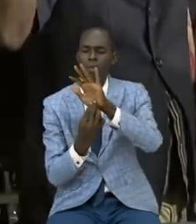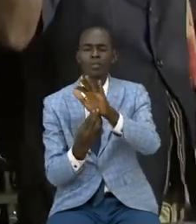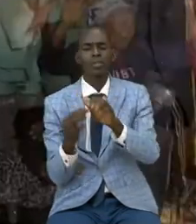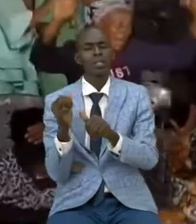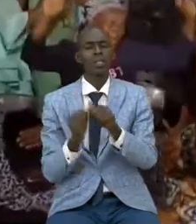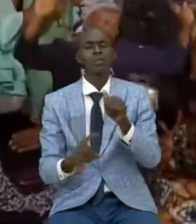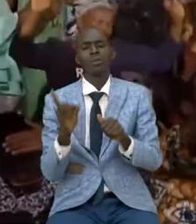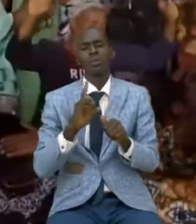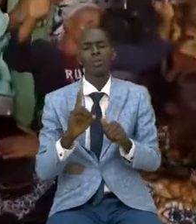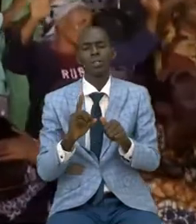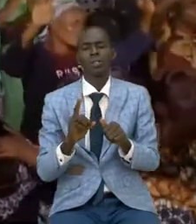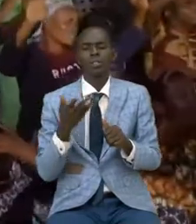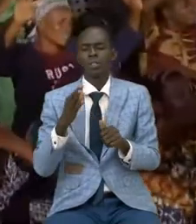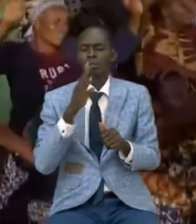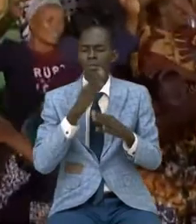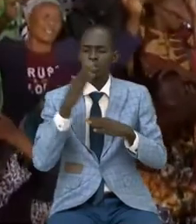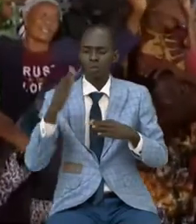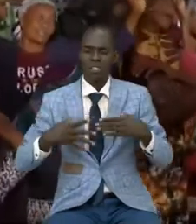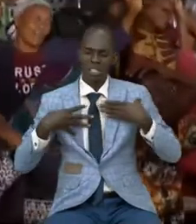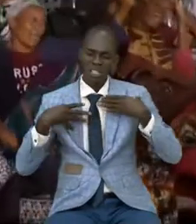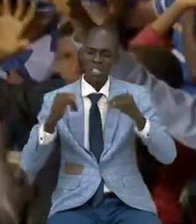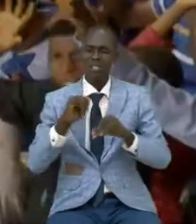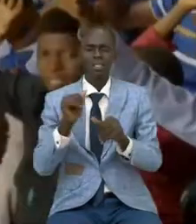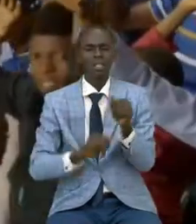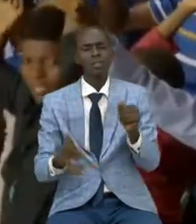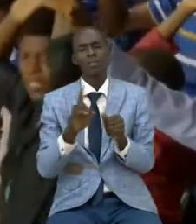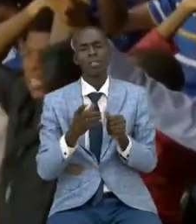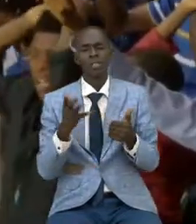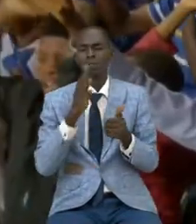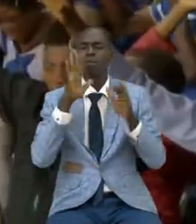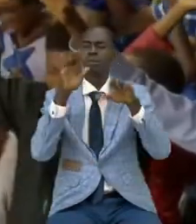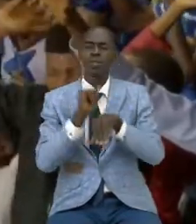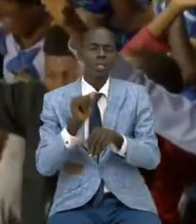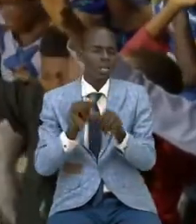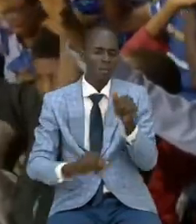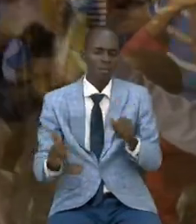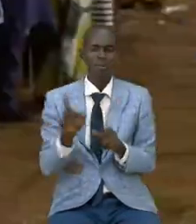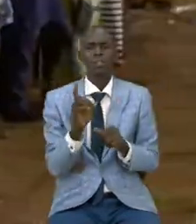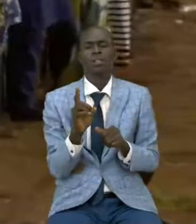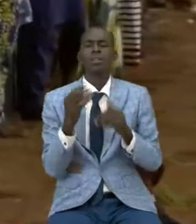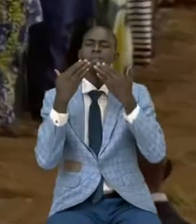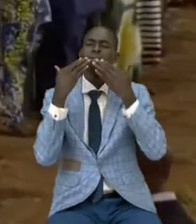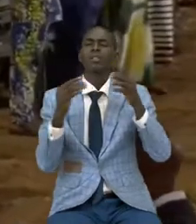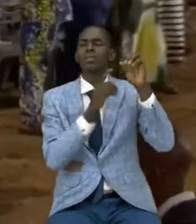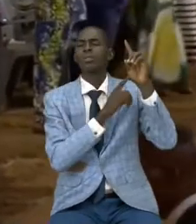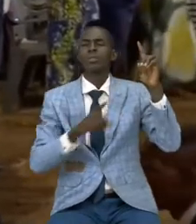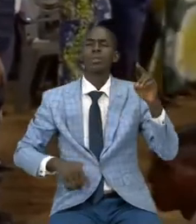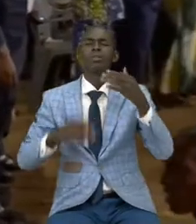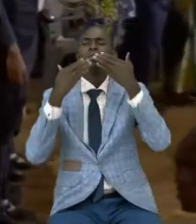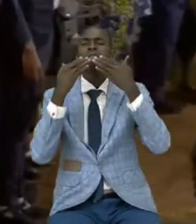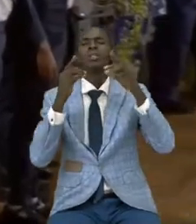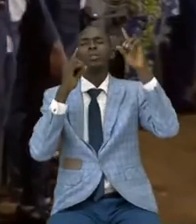definite healing everywhere miracle everywhere thank you lord thank you lord thank you lord